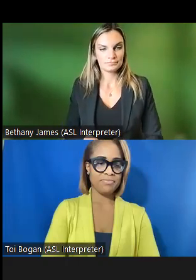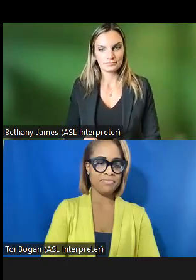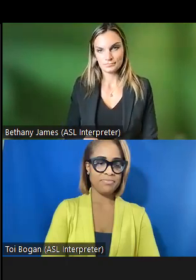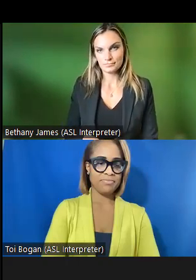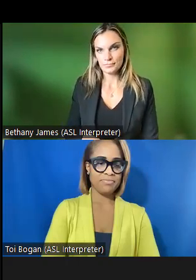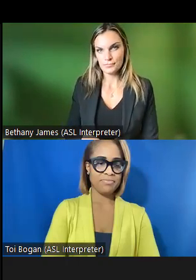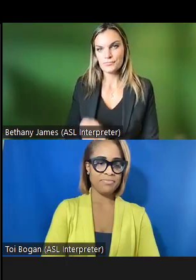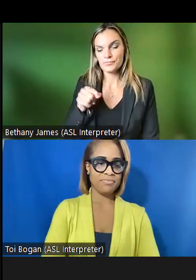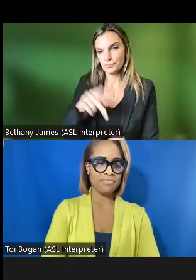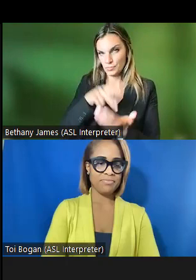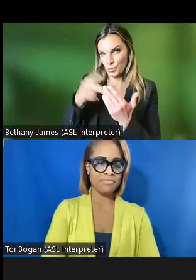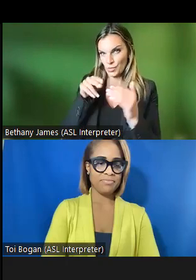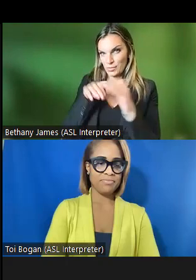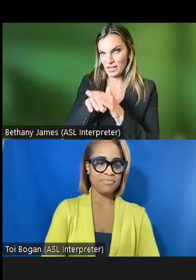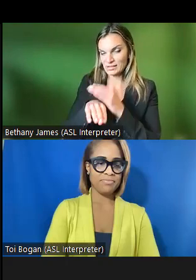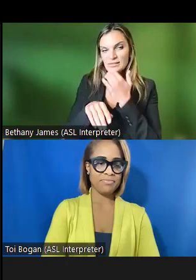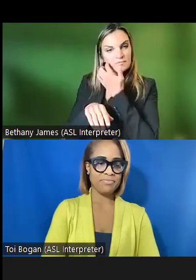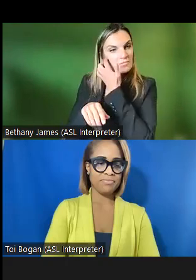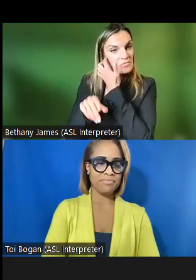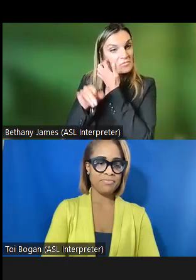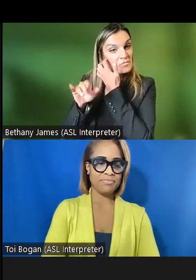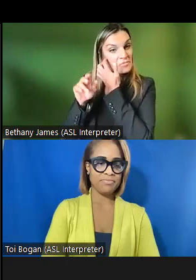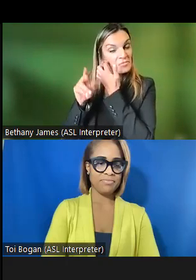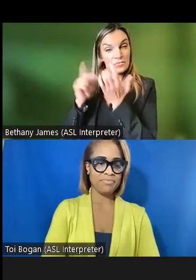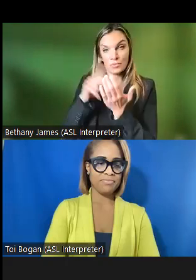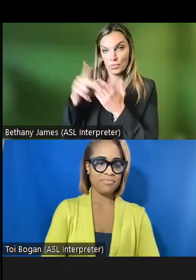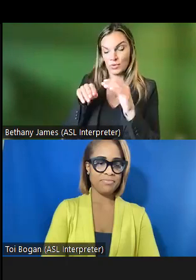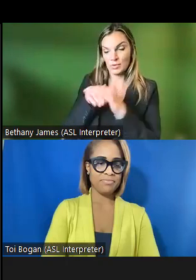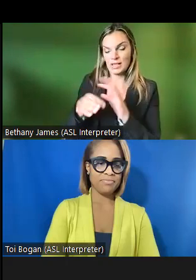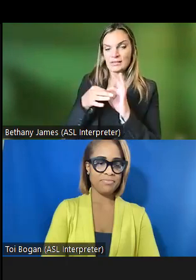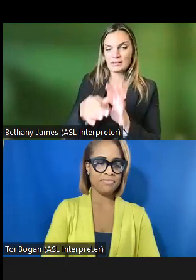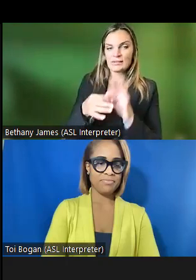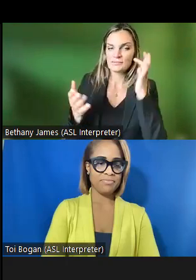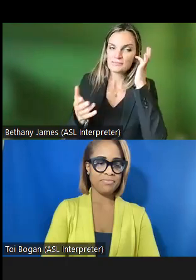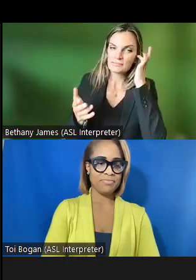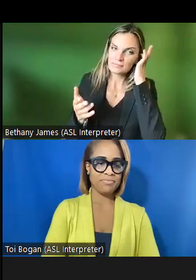Program access. So when we think of program access, we think of integration.